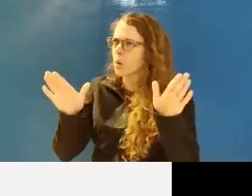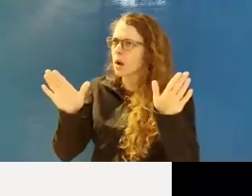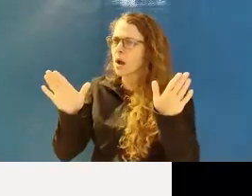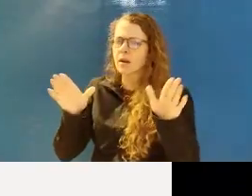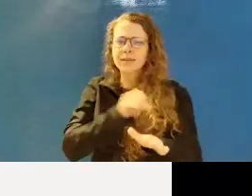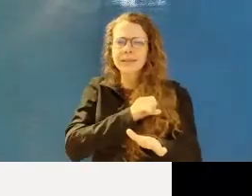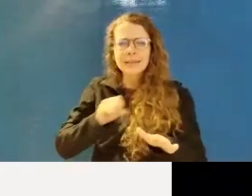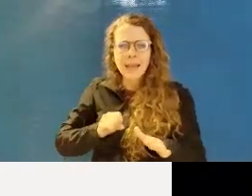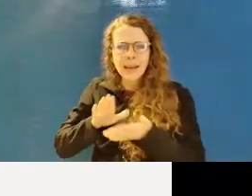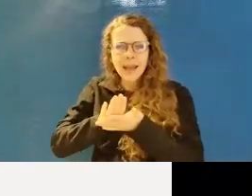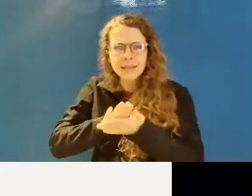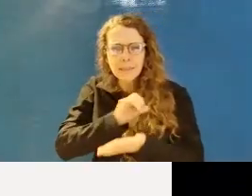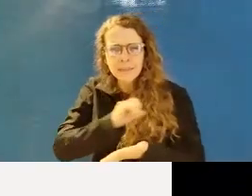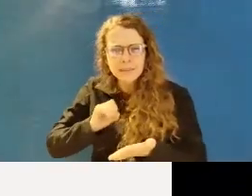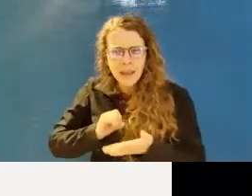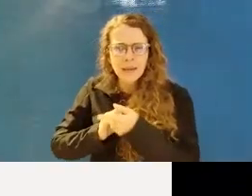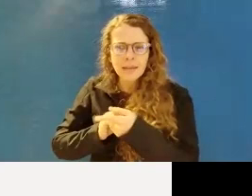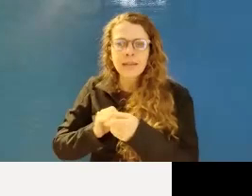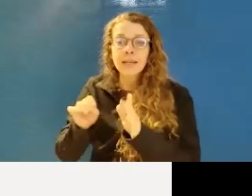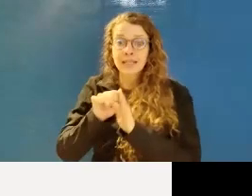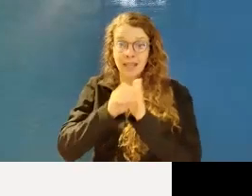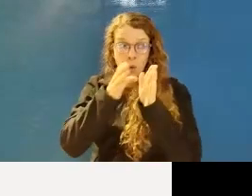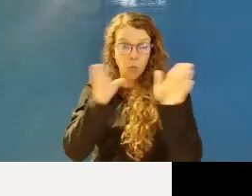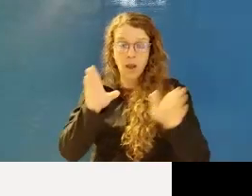Academic Senate and the state wide DE coordinators